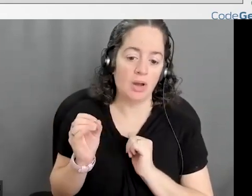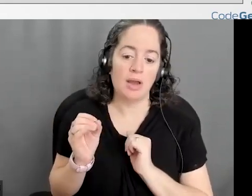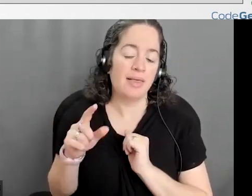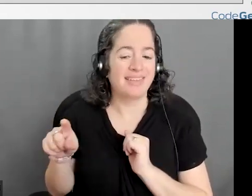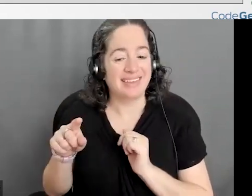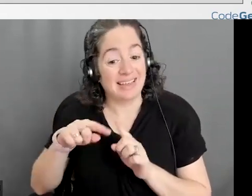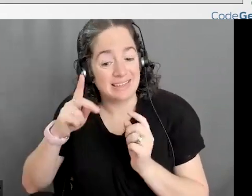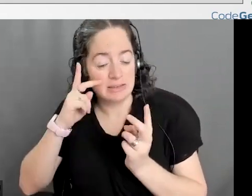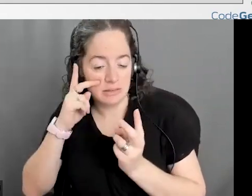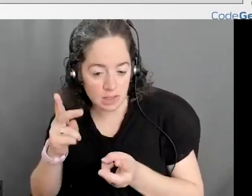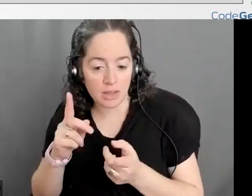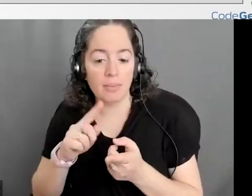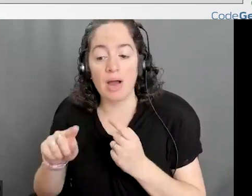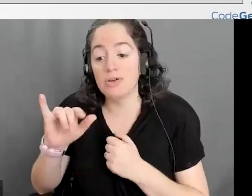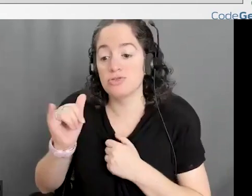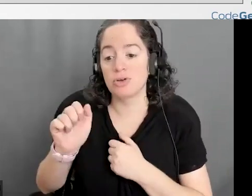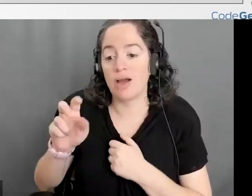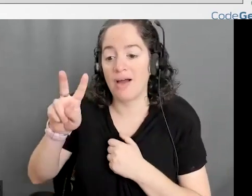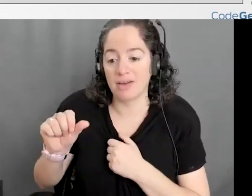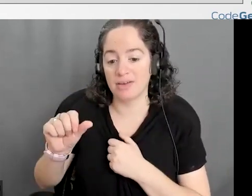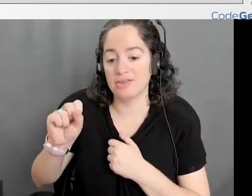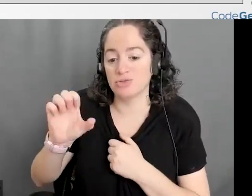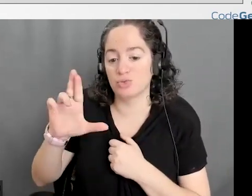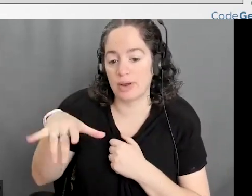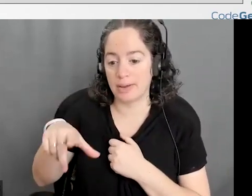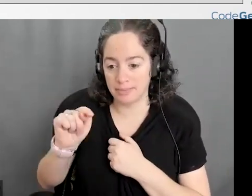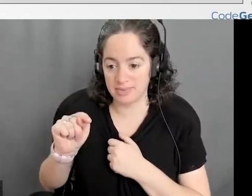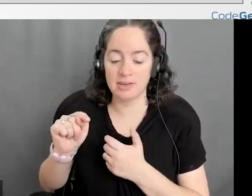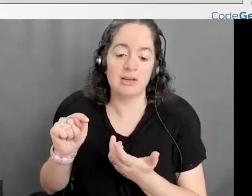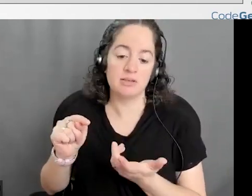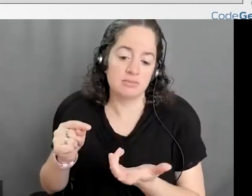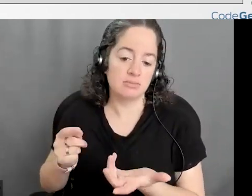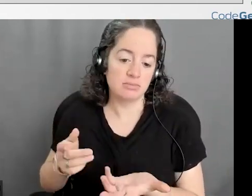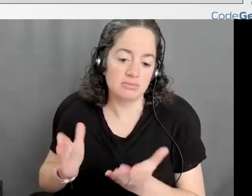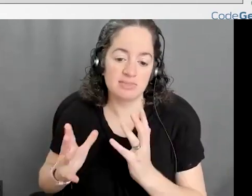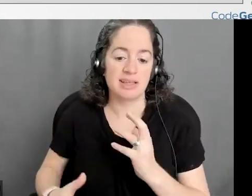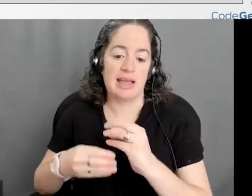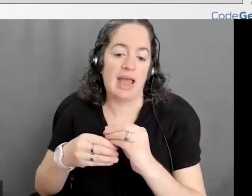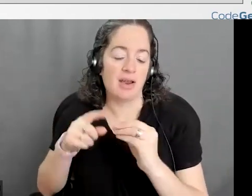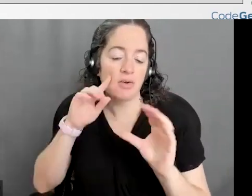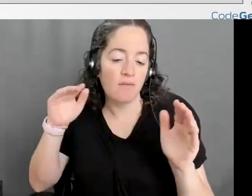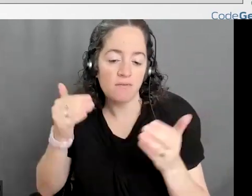I use JavaScript to draw a focus box around the sticky row header that corresponds to it,